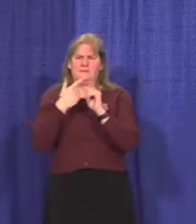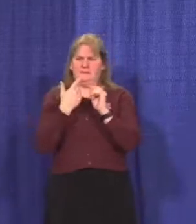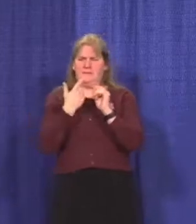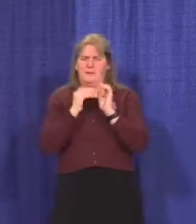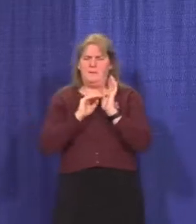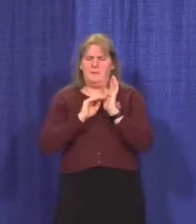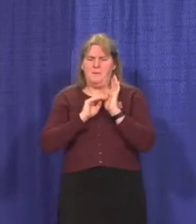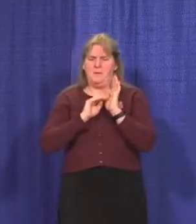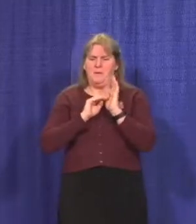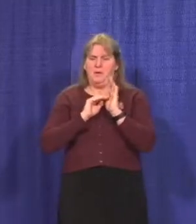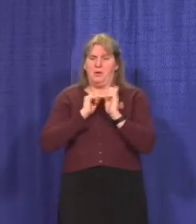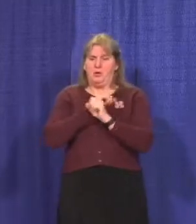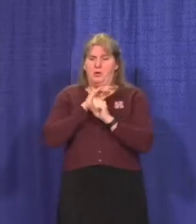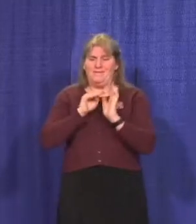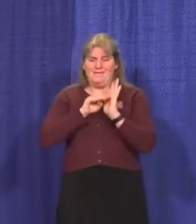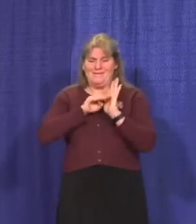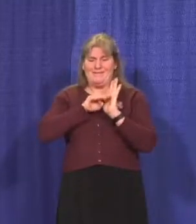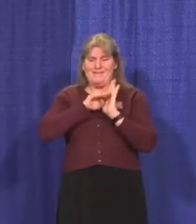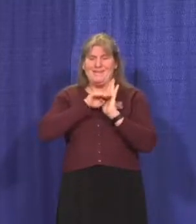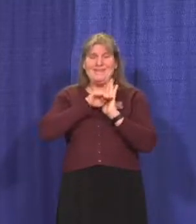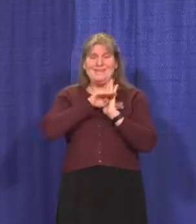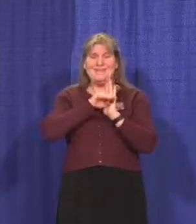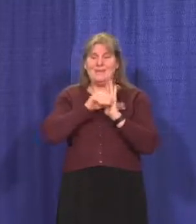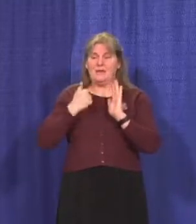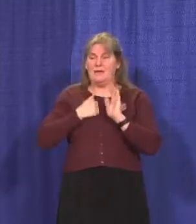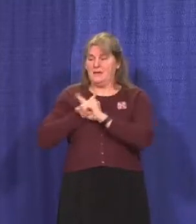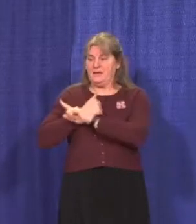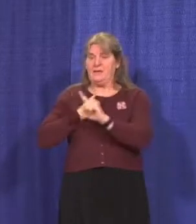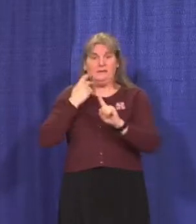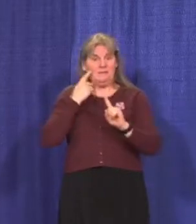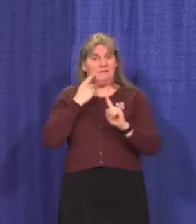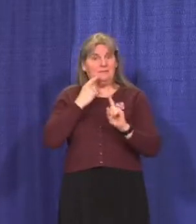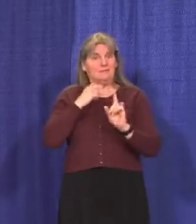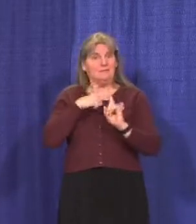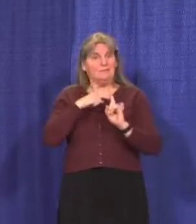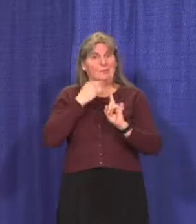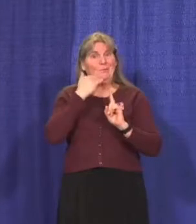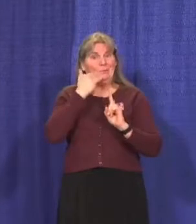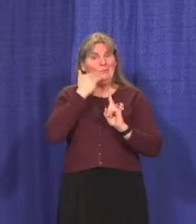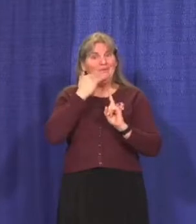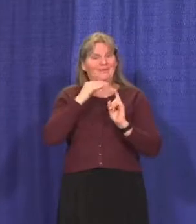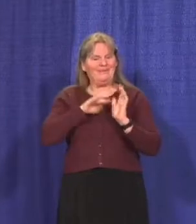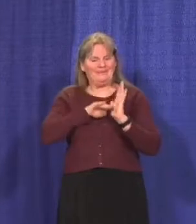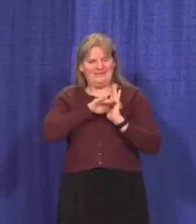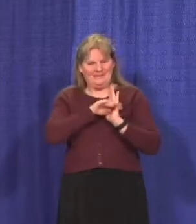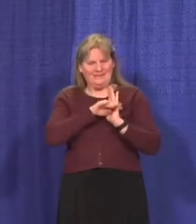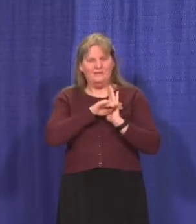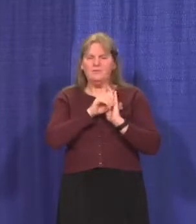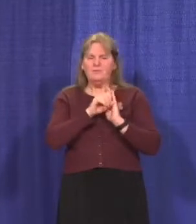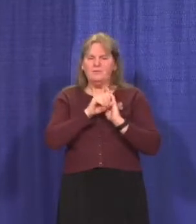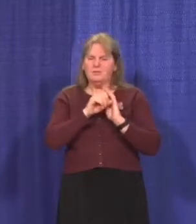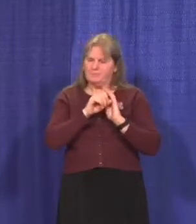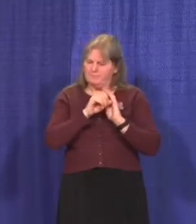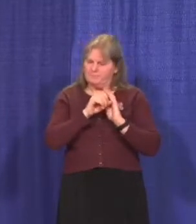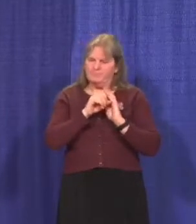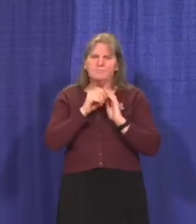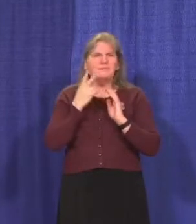Canada and we will continue to work for if in a methodical and scientific manner when it comes